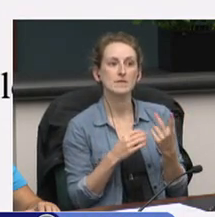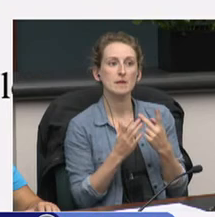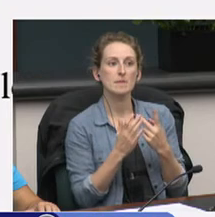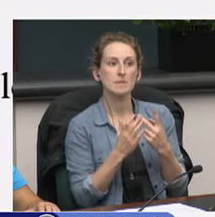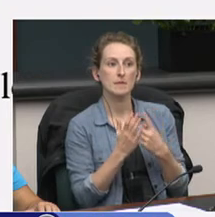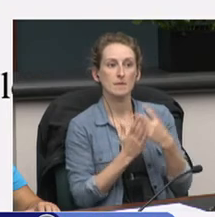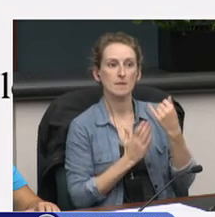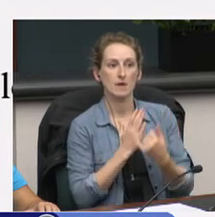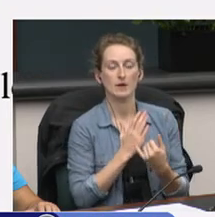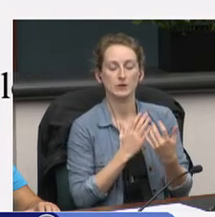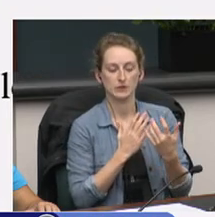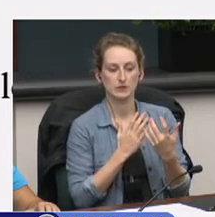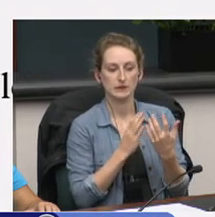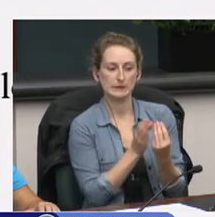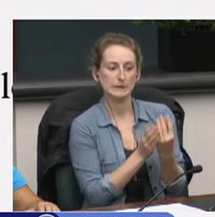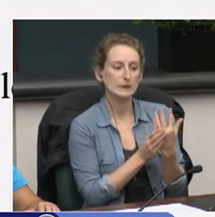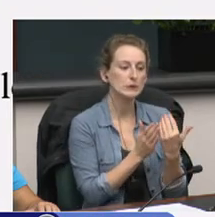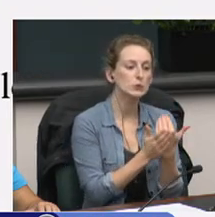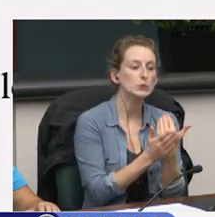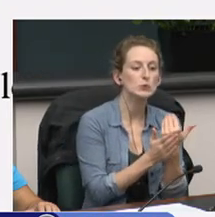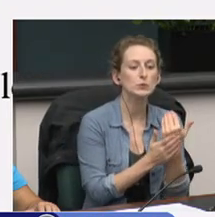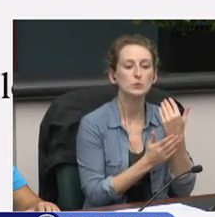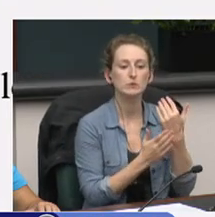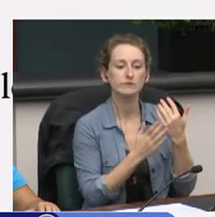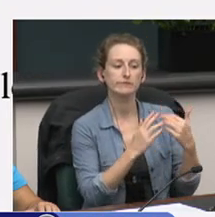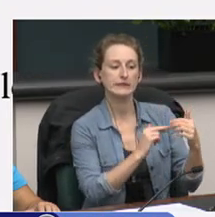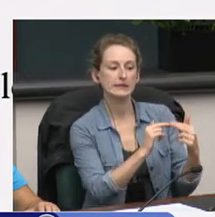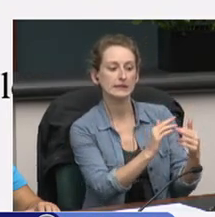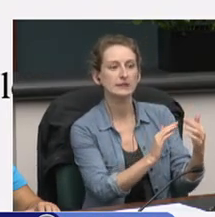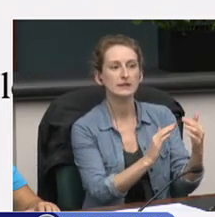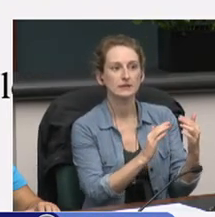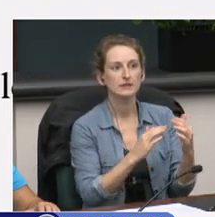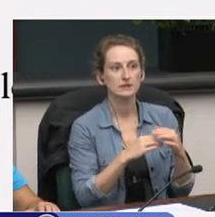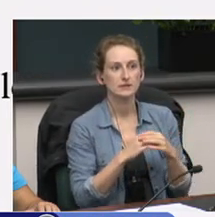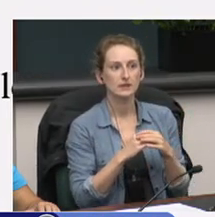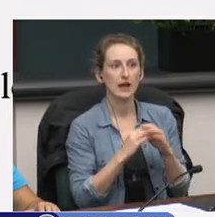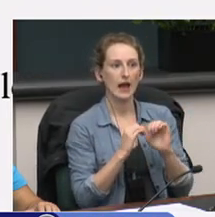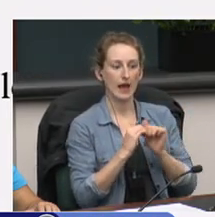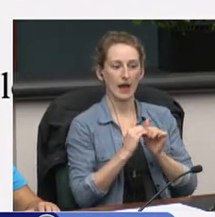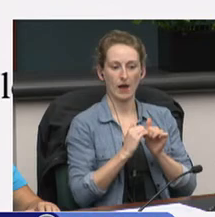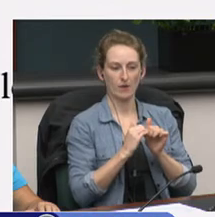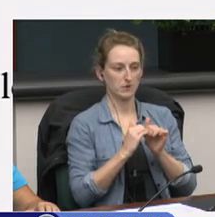there is again guidelines on how to orient and mass that structure adjacent